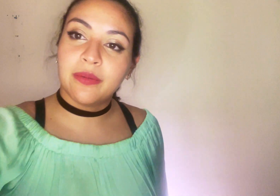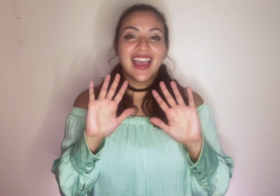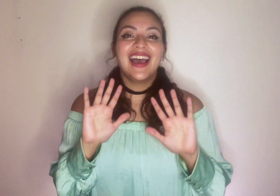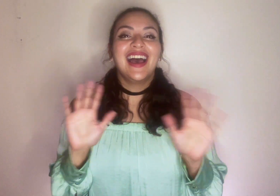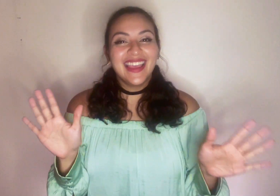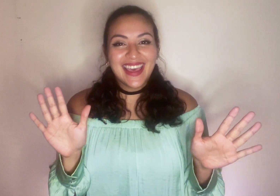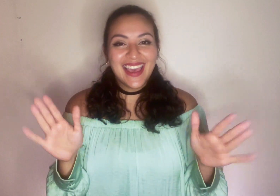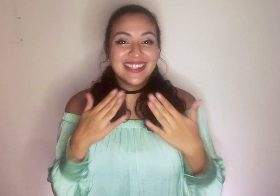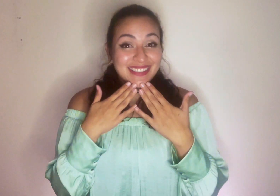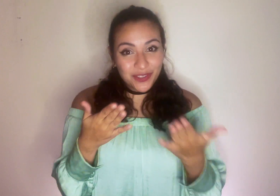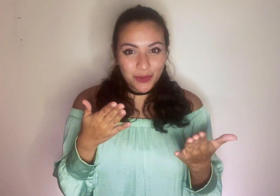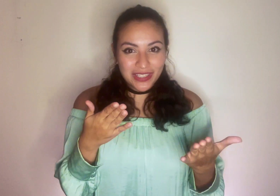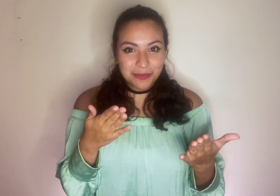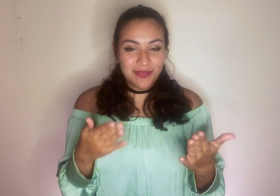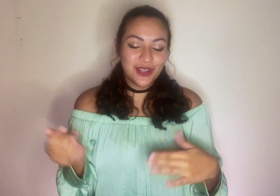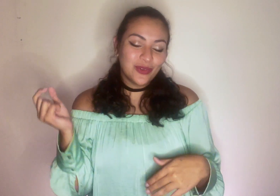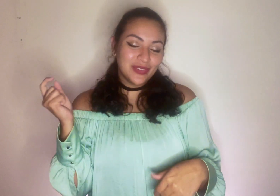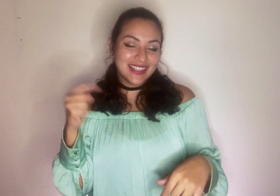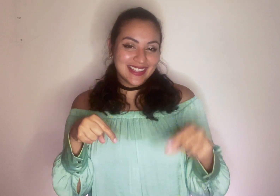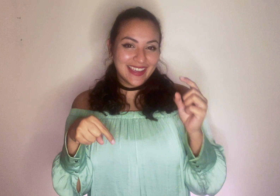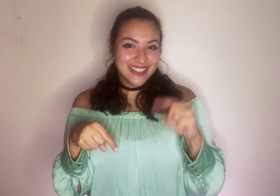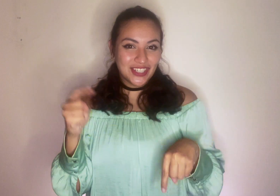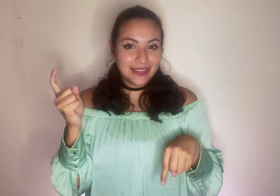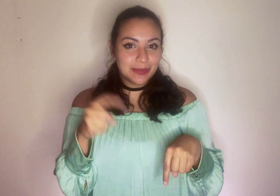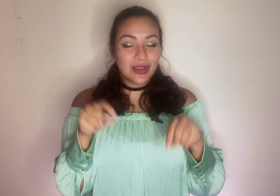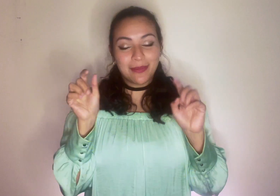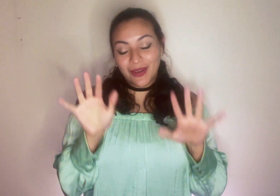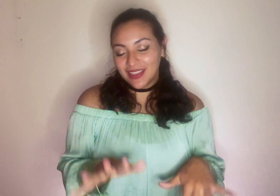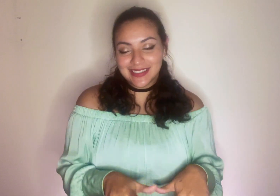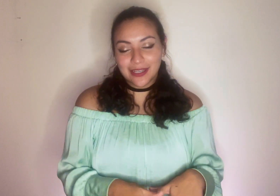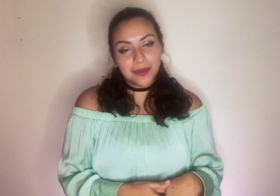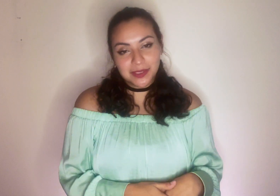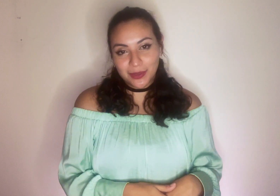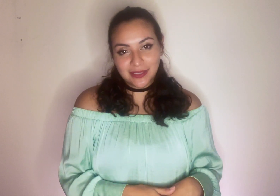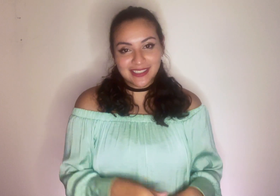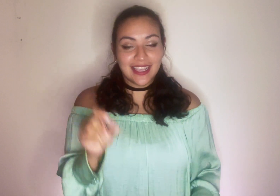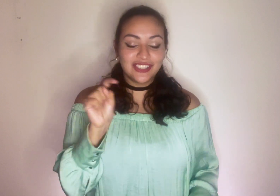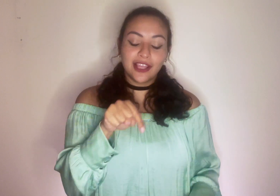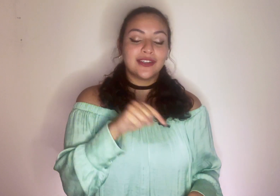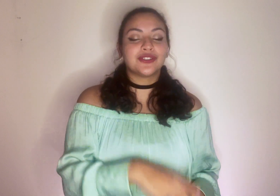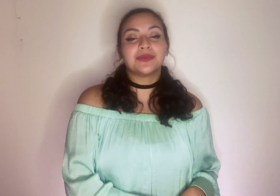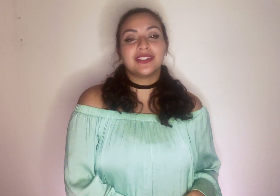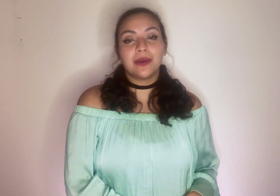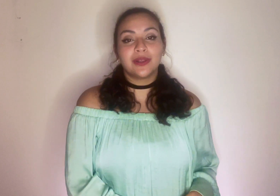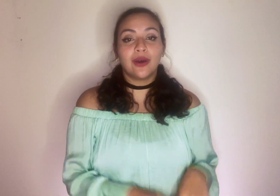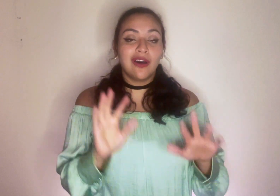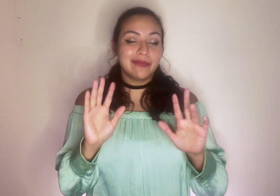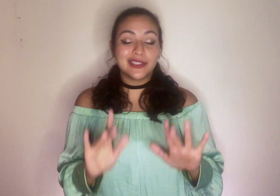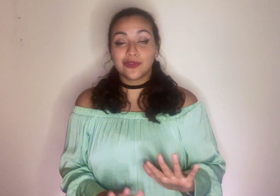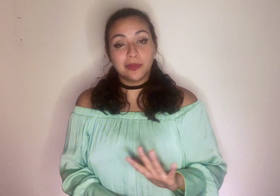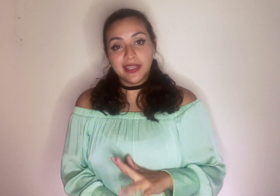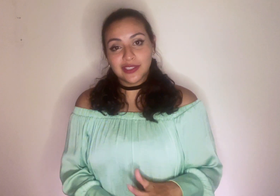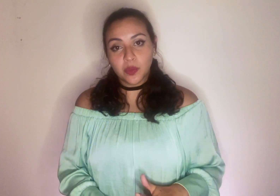hi guys thank you for watching my video don't forget to like and share and subscribe and all that stuff I'm supposed to say check the description down below all of my social medias